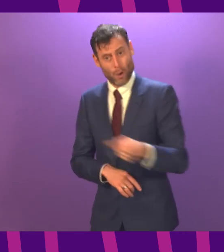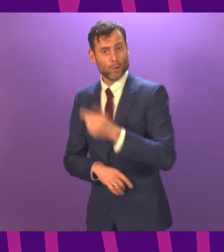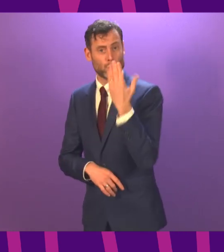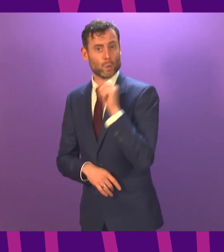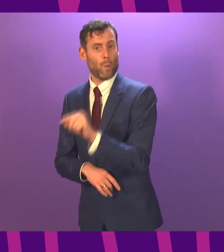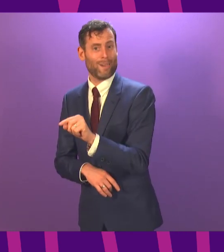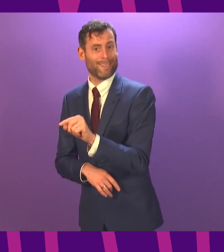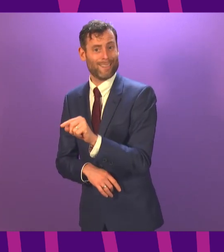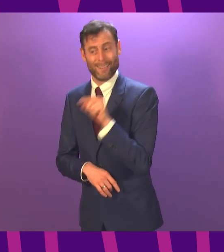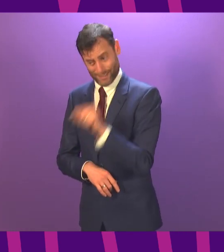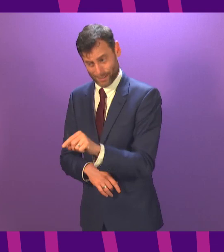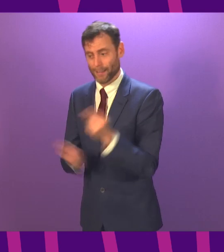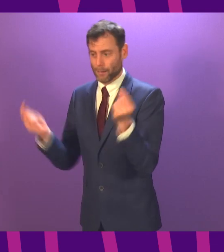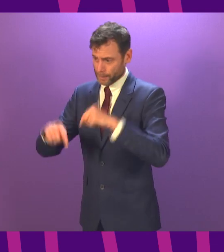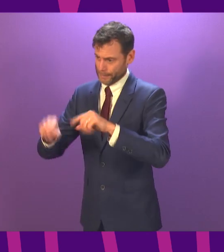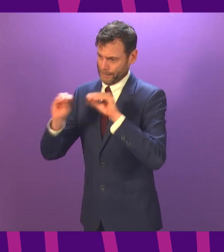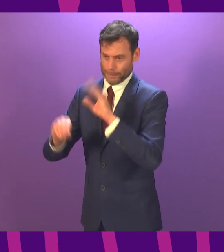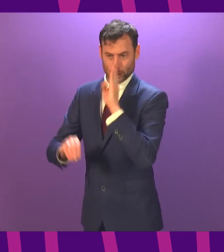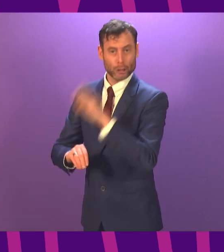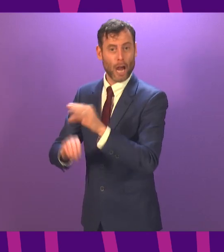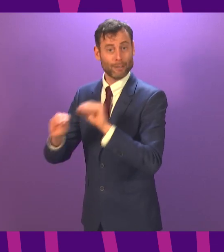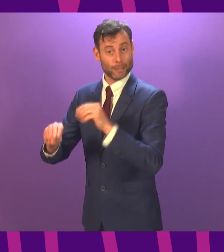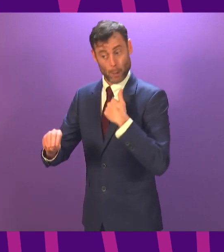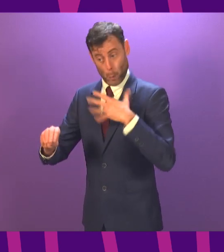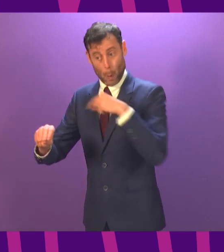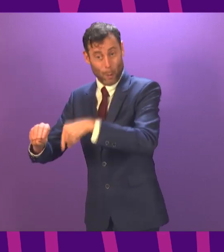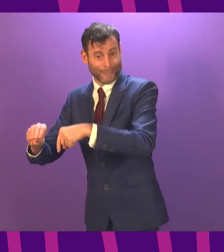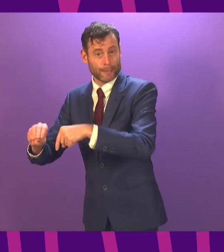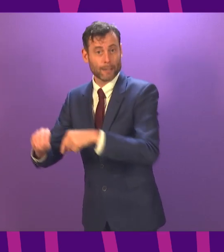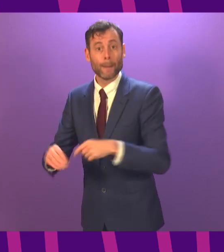it a priority to have schools open full time and, in my view, that has happened safely